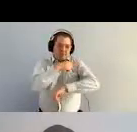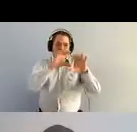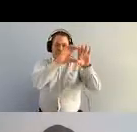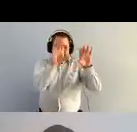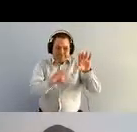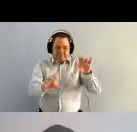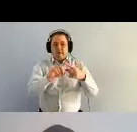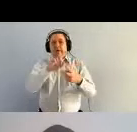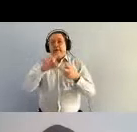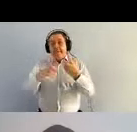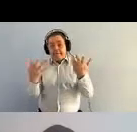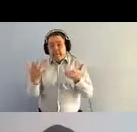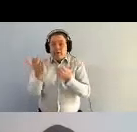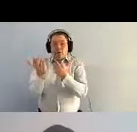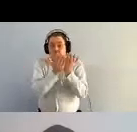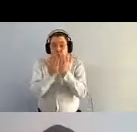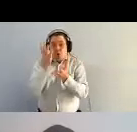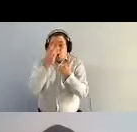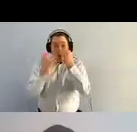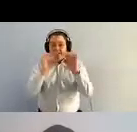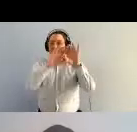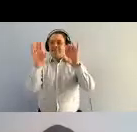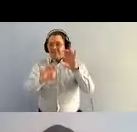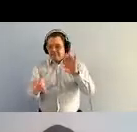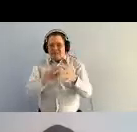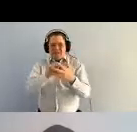, including health, education, and other services switched